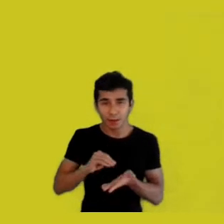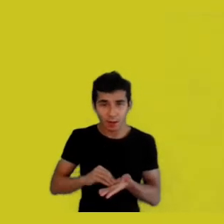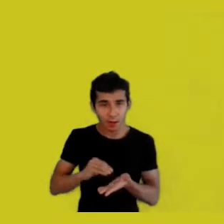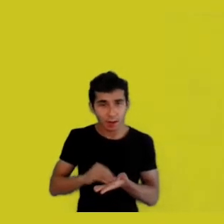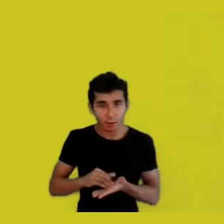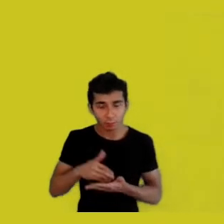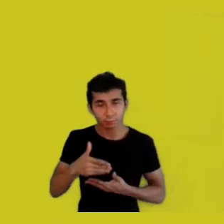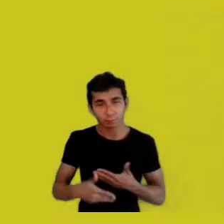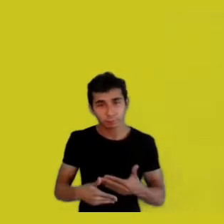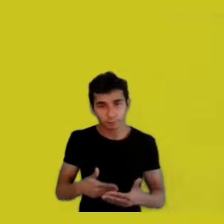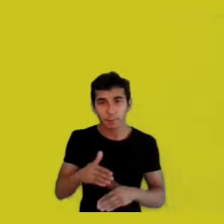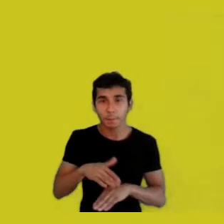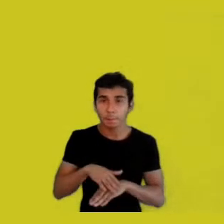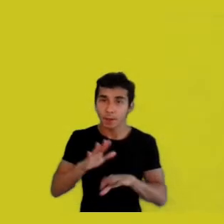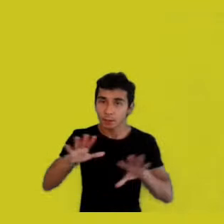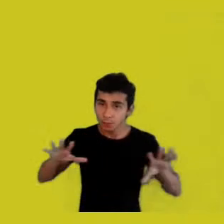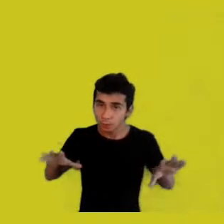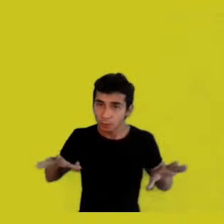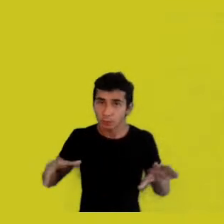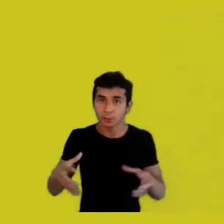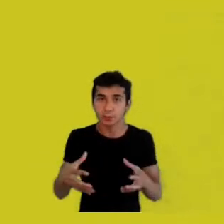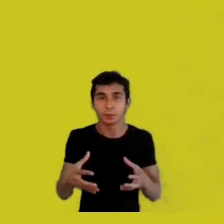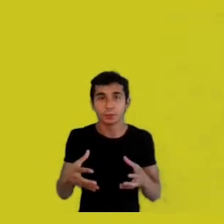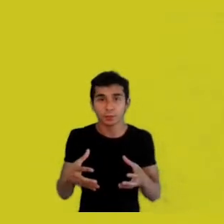it’s about realizing whether our questions